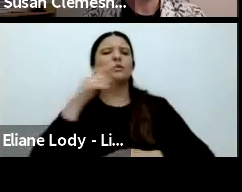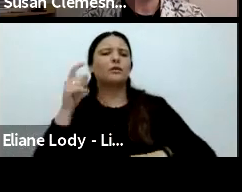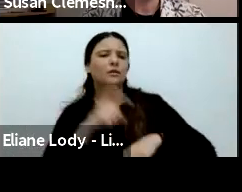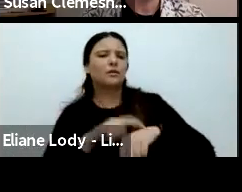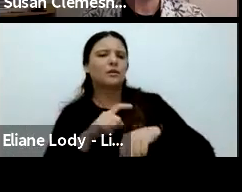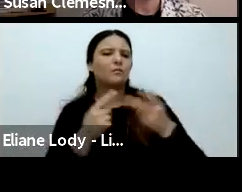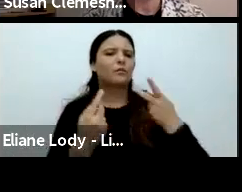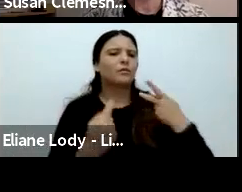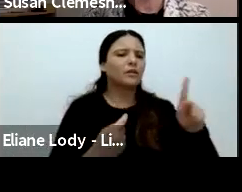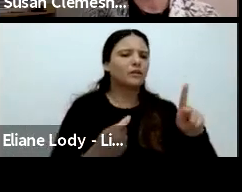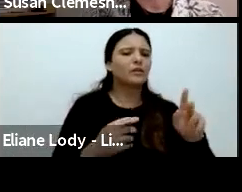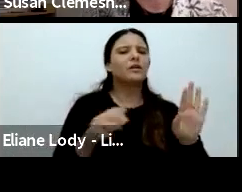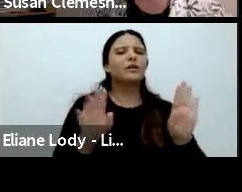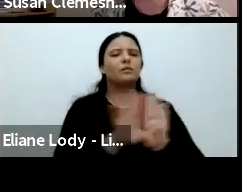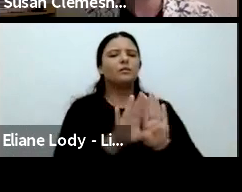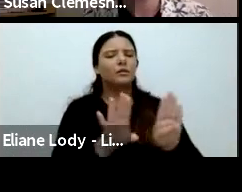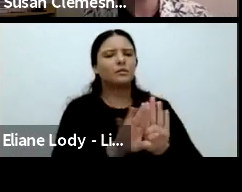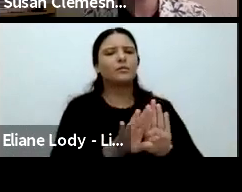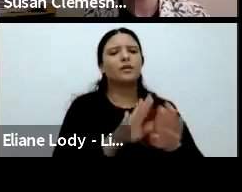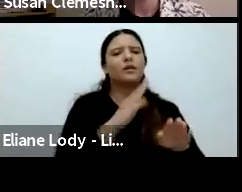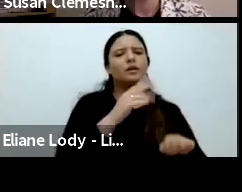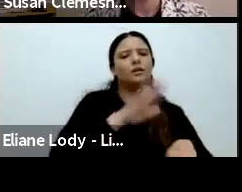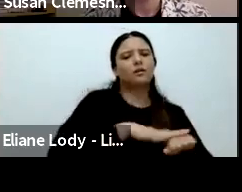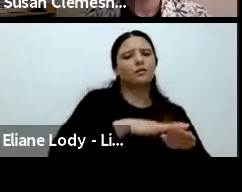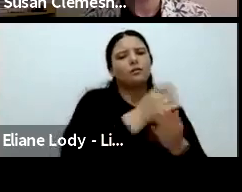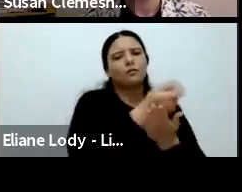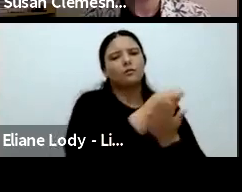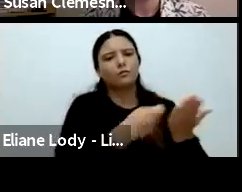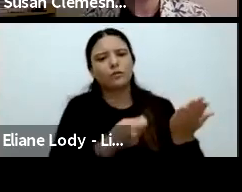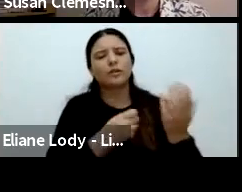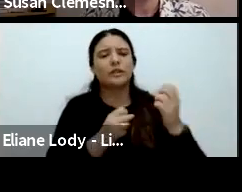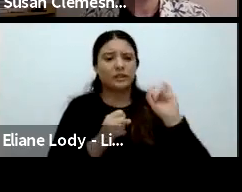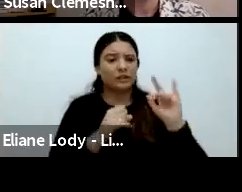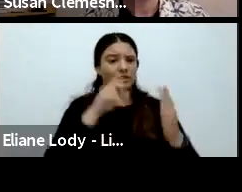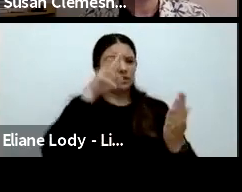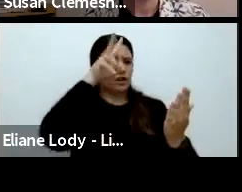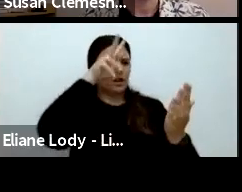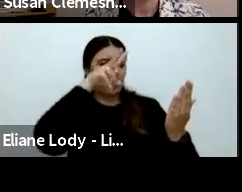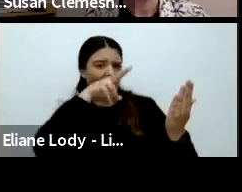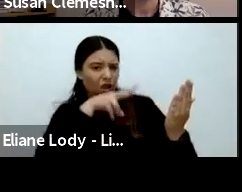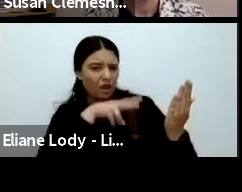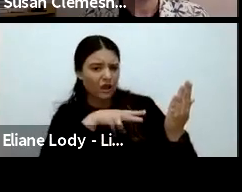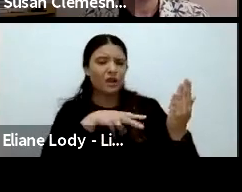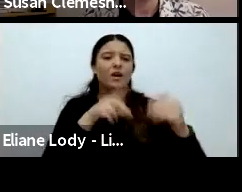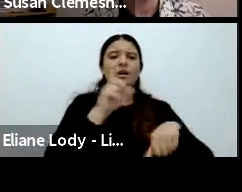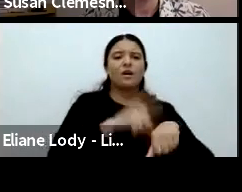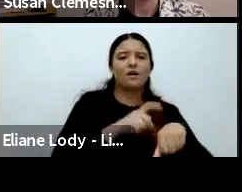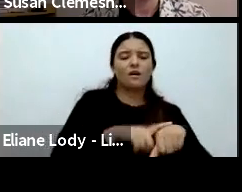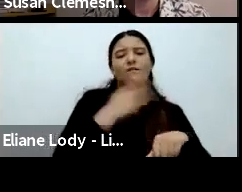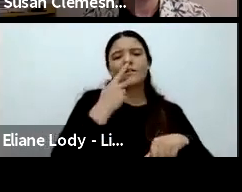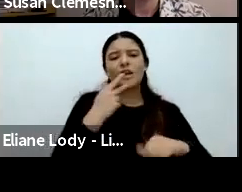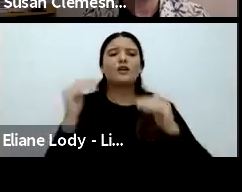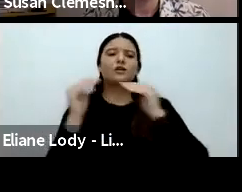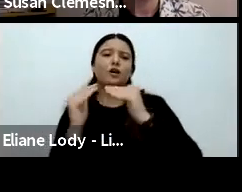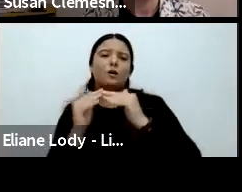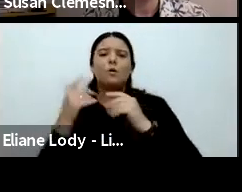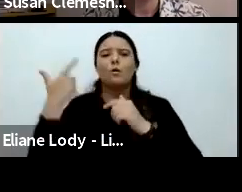fact, you'll be reading along. and he'll and he'll say according to start and he'll say according to stern or according to. Costco or somebody like that